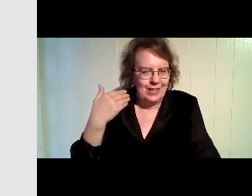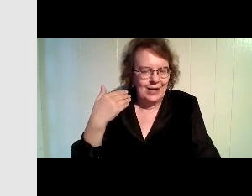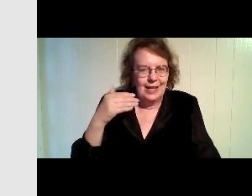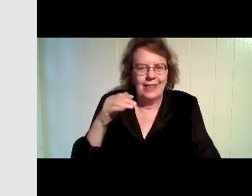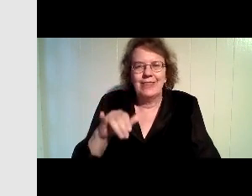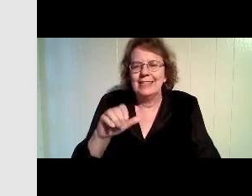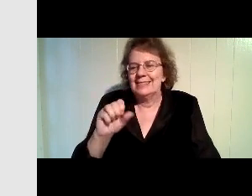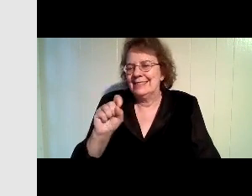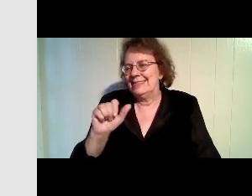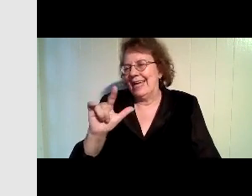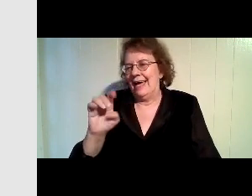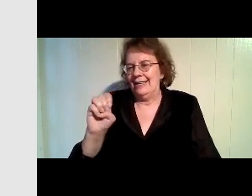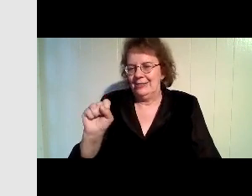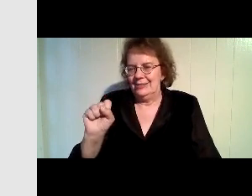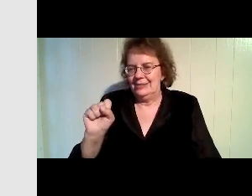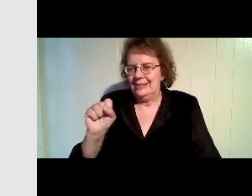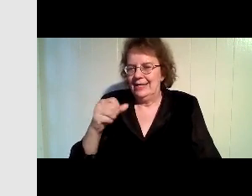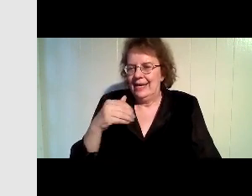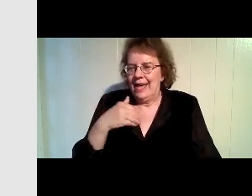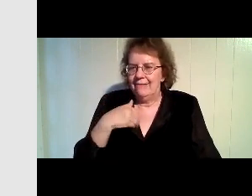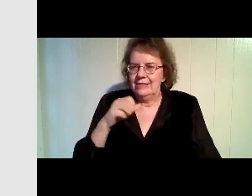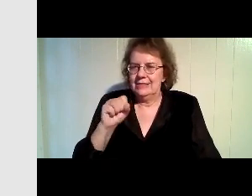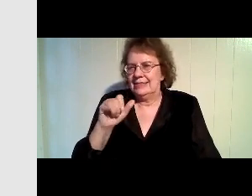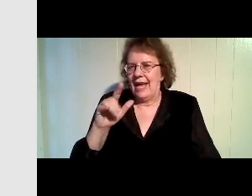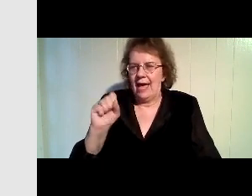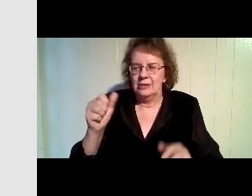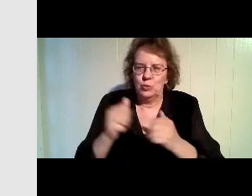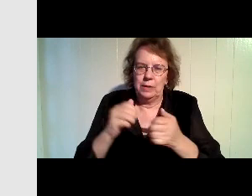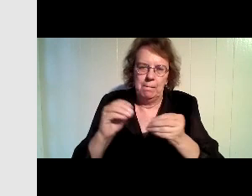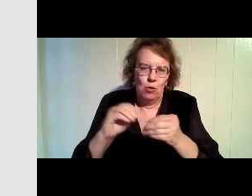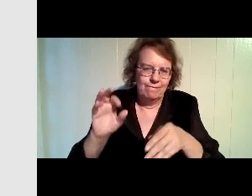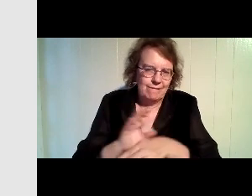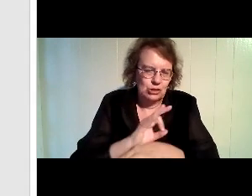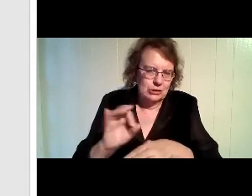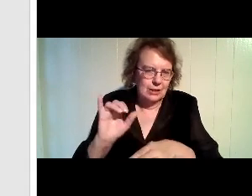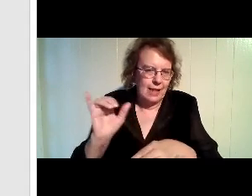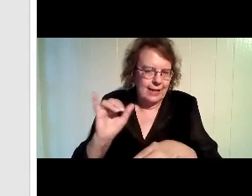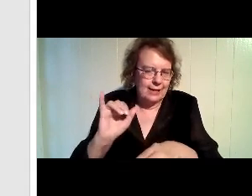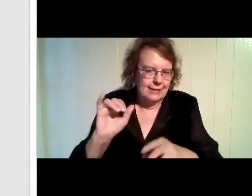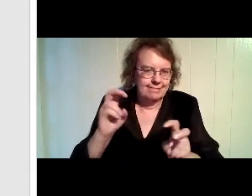there are styles that have extra functionalities like headings. So just to kind of demonstrate that really quick.